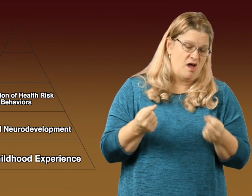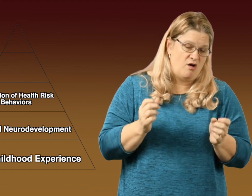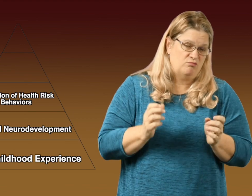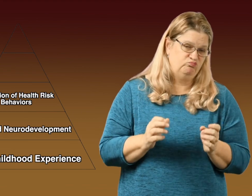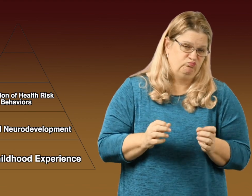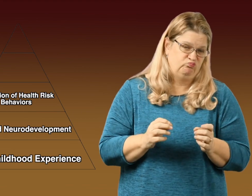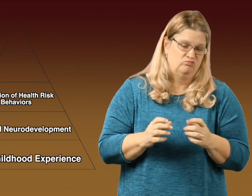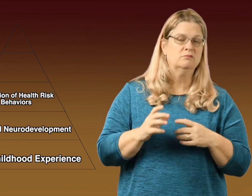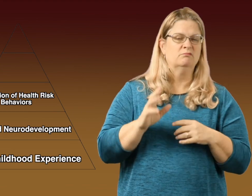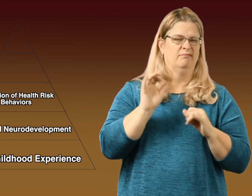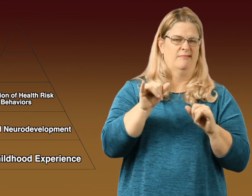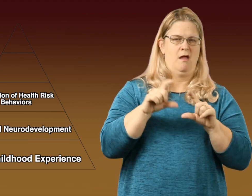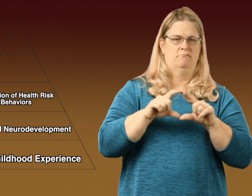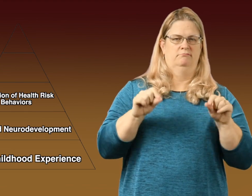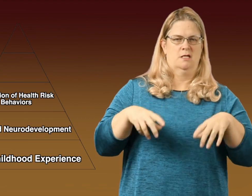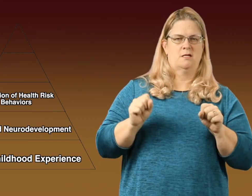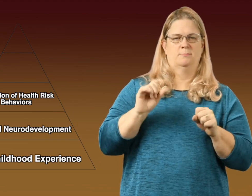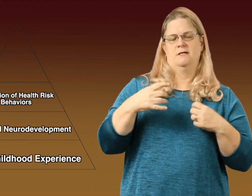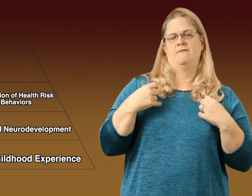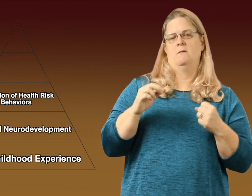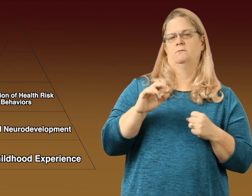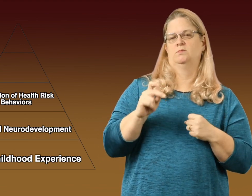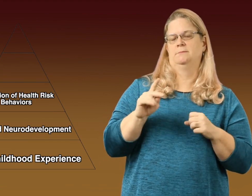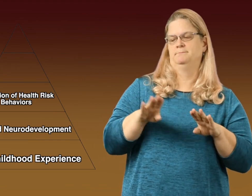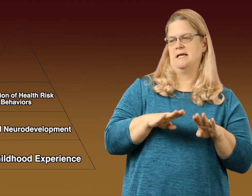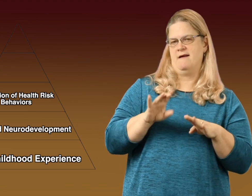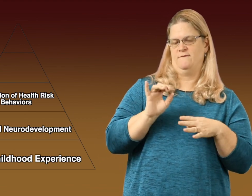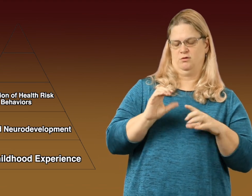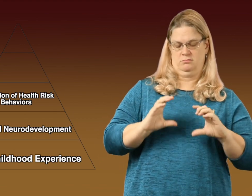not worried about their health, unhygienic.